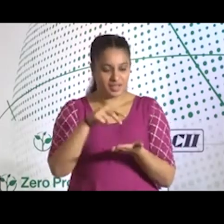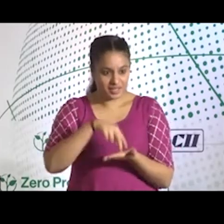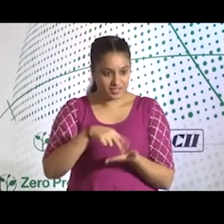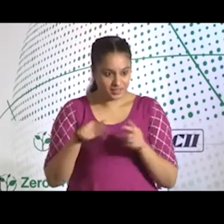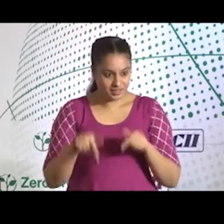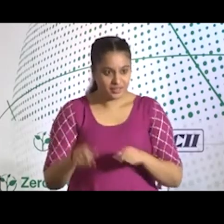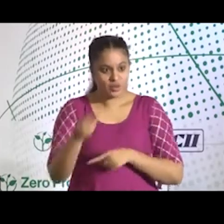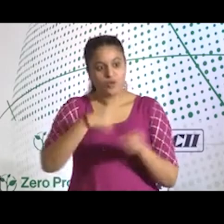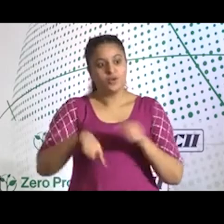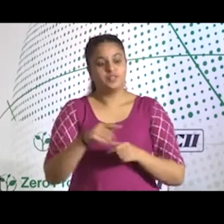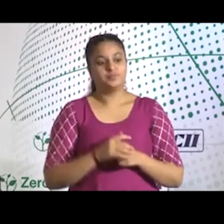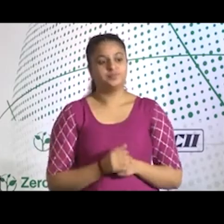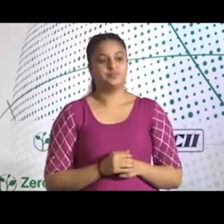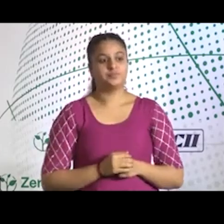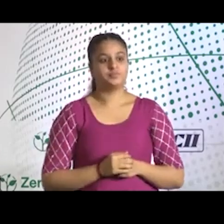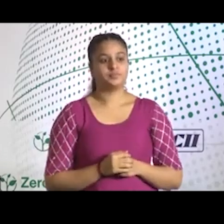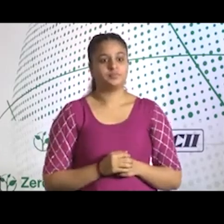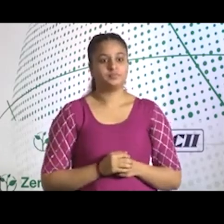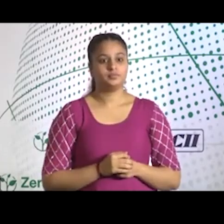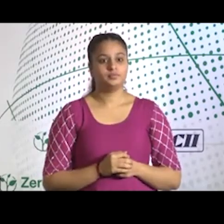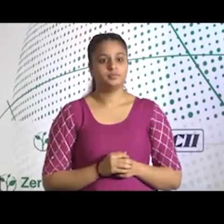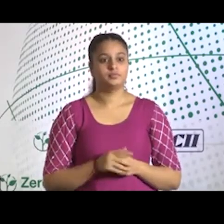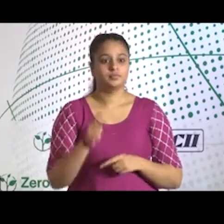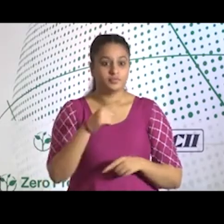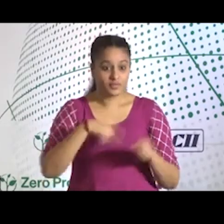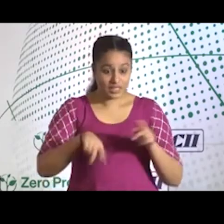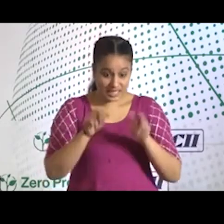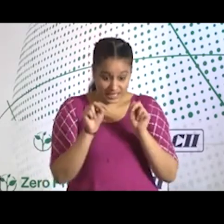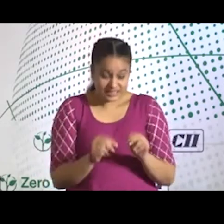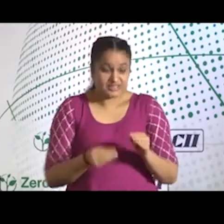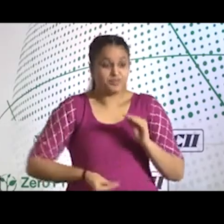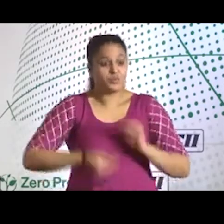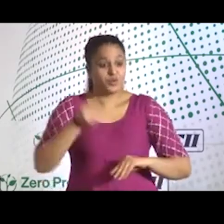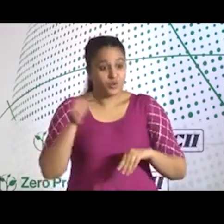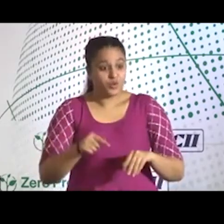So I think it is our need more to question